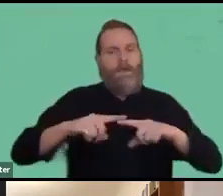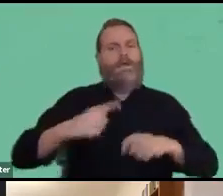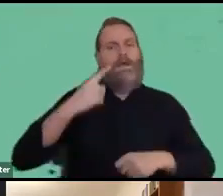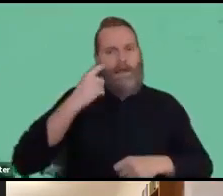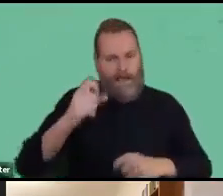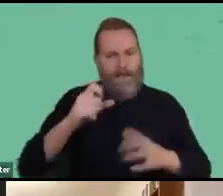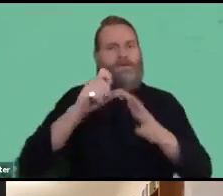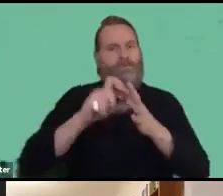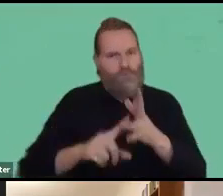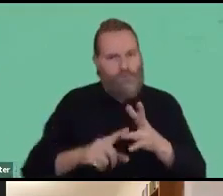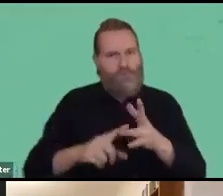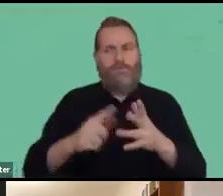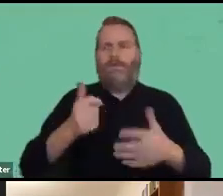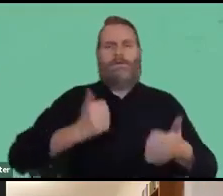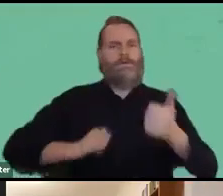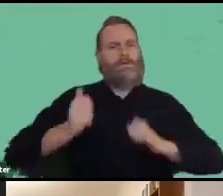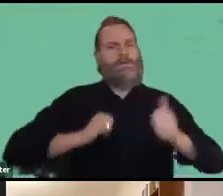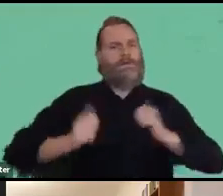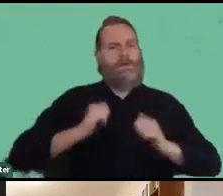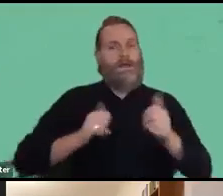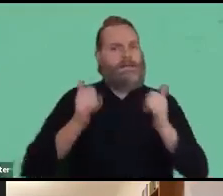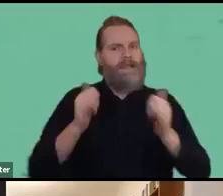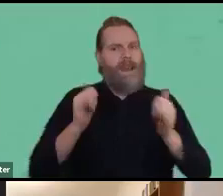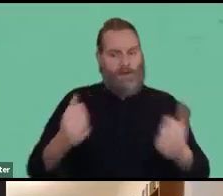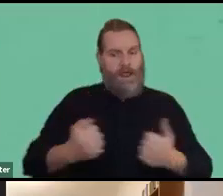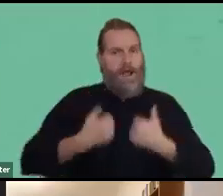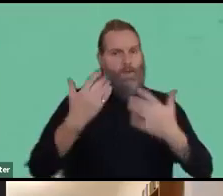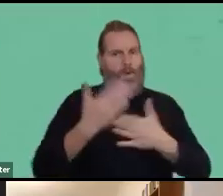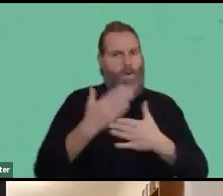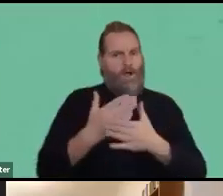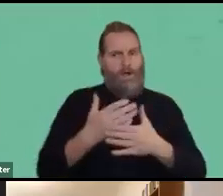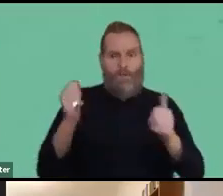and conditions we should shine a spotlight on the brilliant things that all civil servants